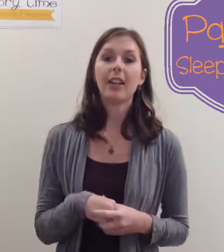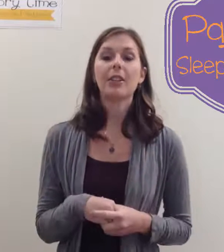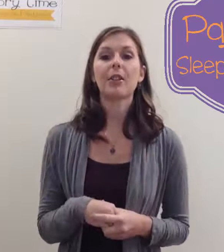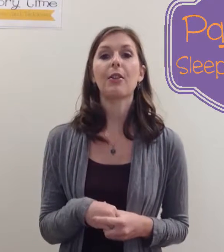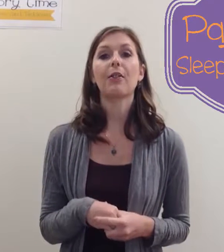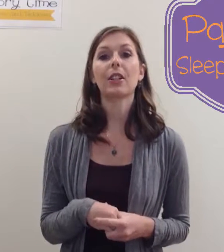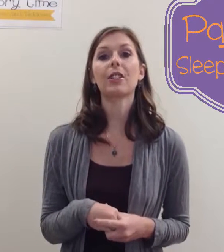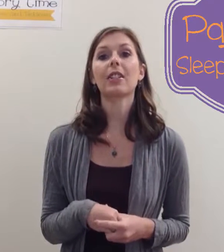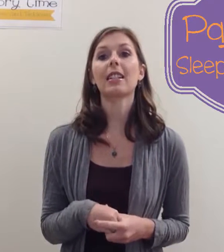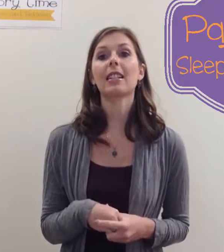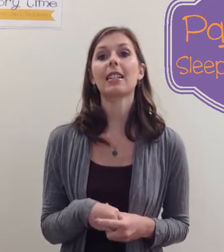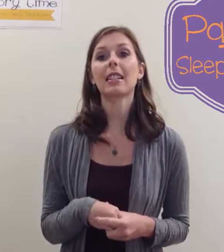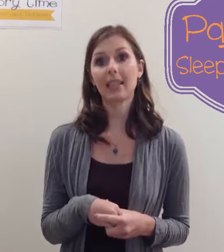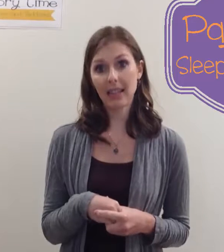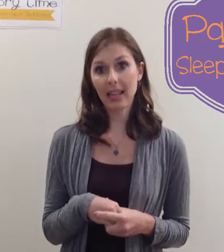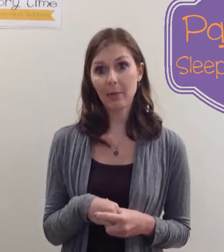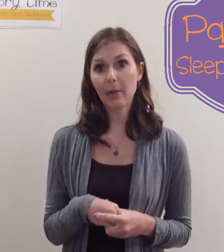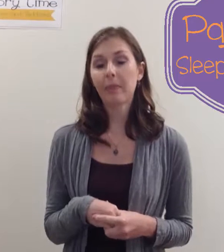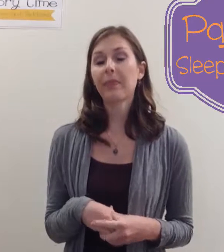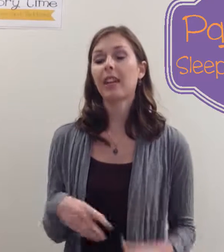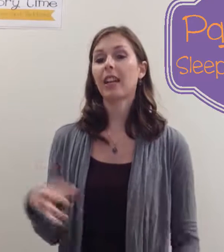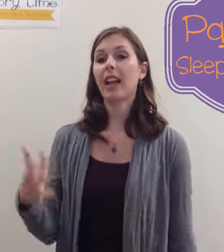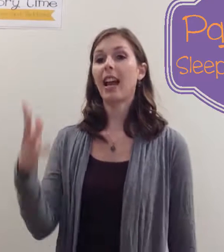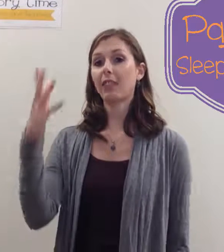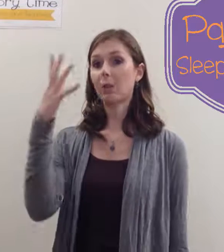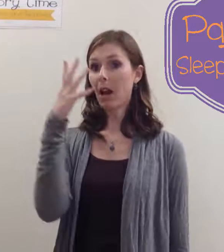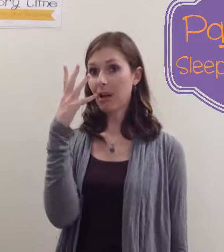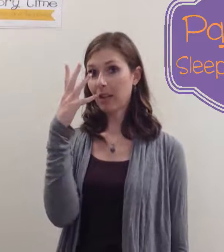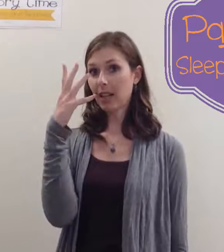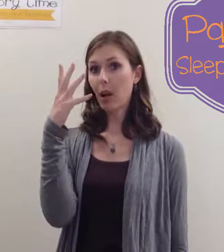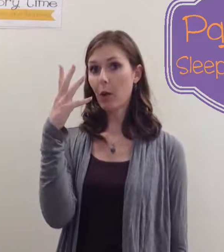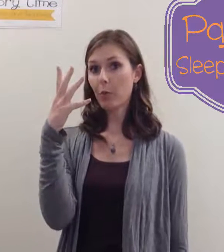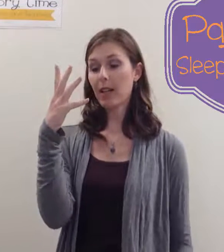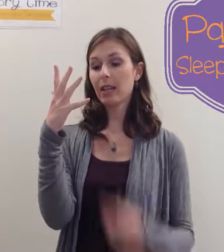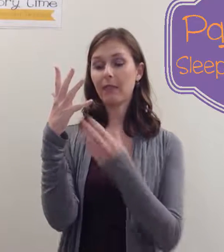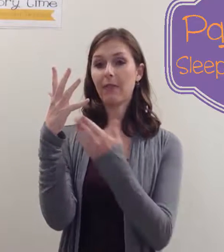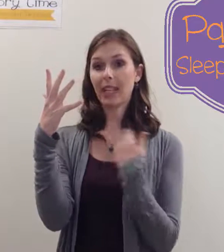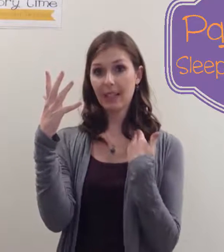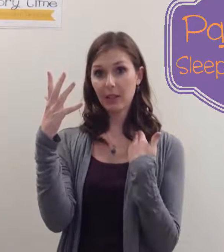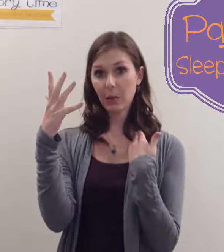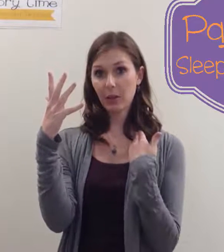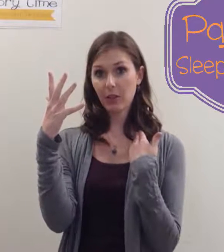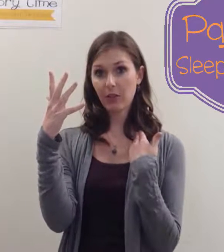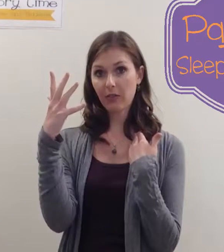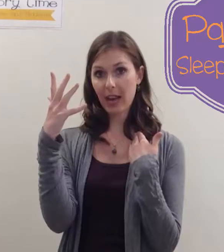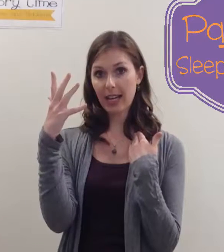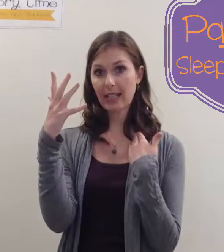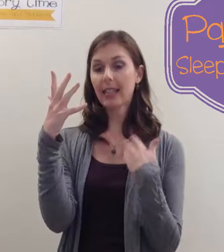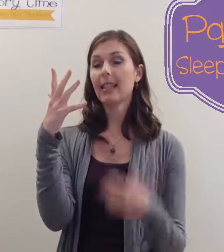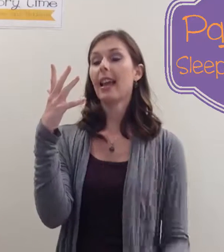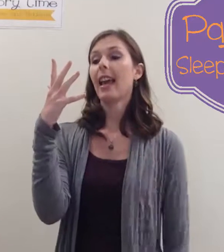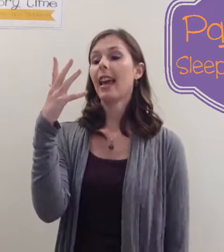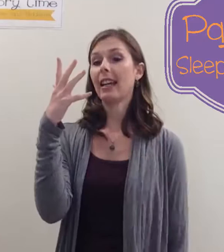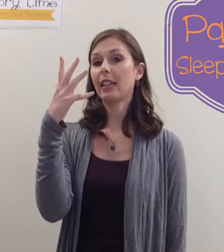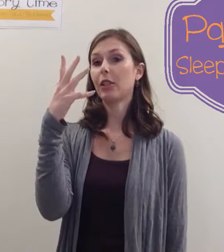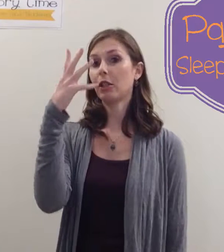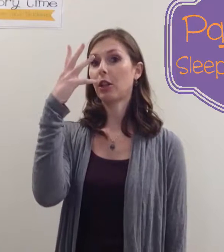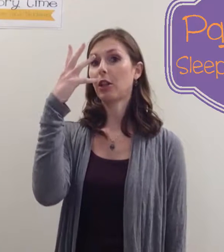First, SLEEP. You're going to have your palm open and facing toward your face and you're